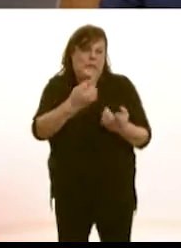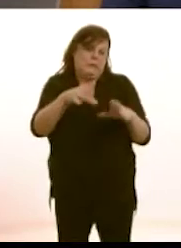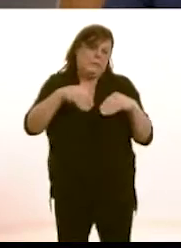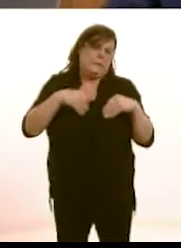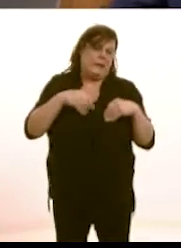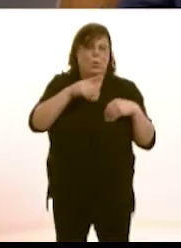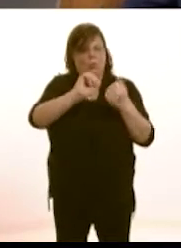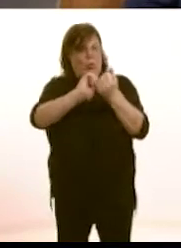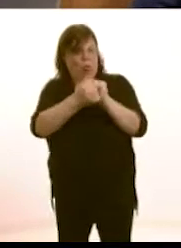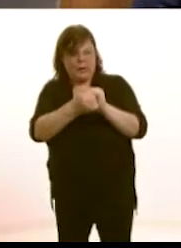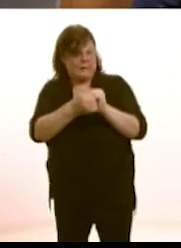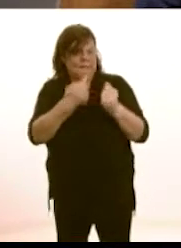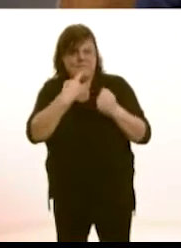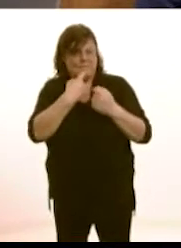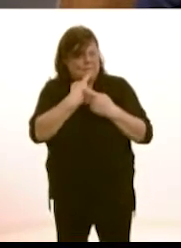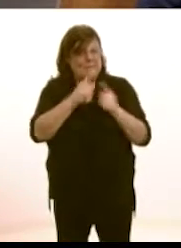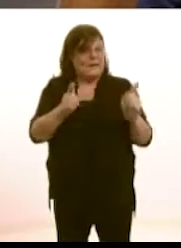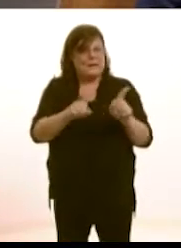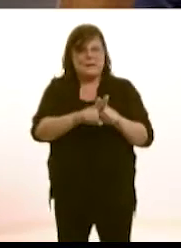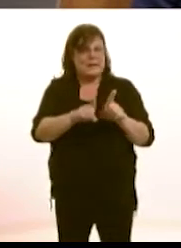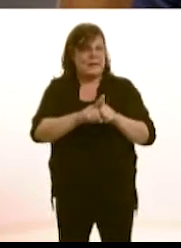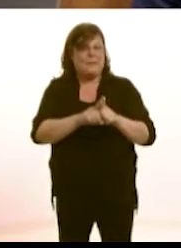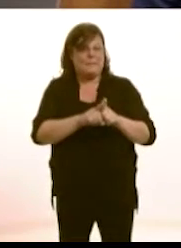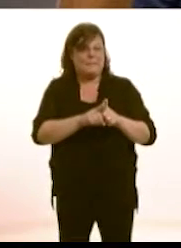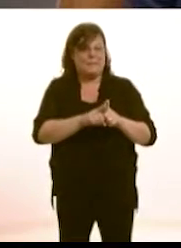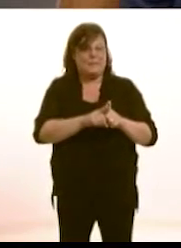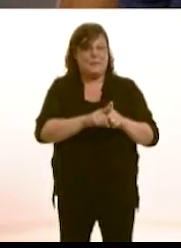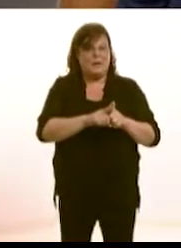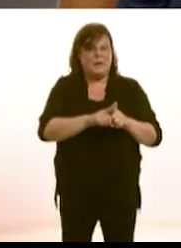as, of course, as the Member for Arfon, I would expect her to do.